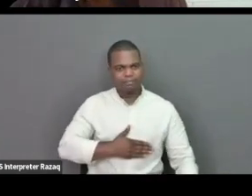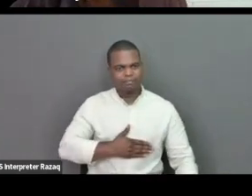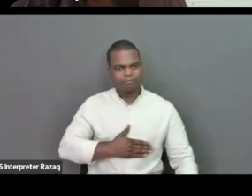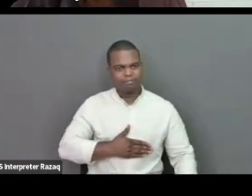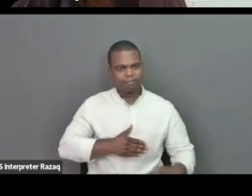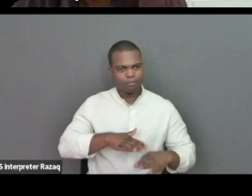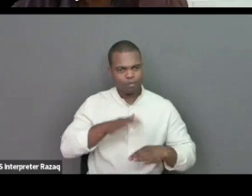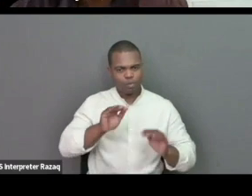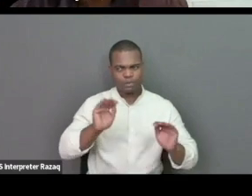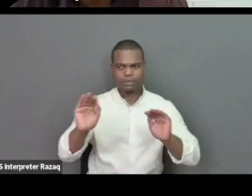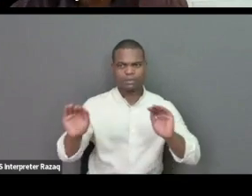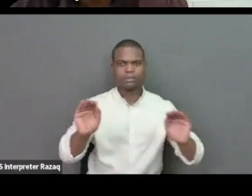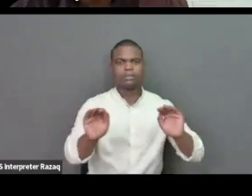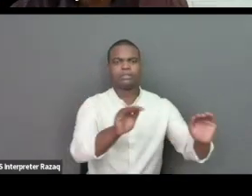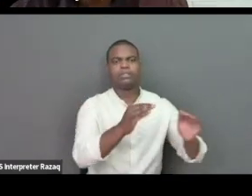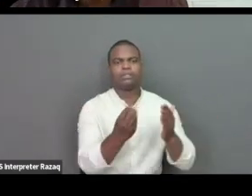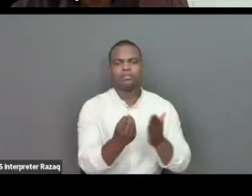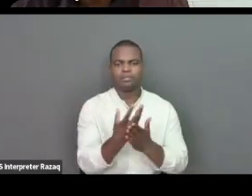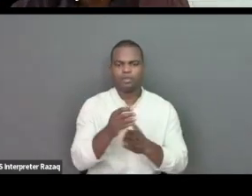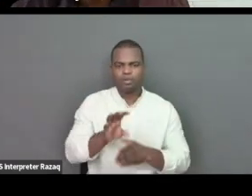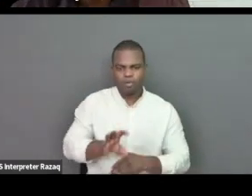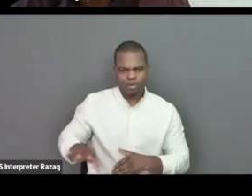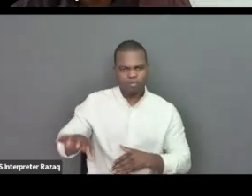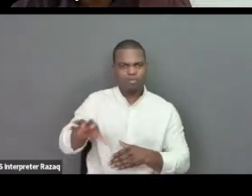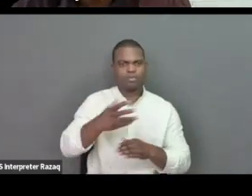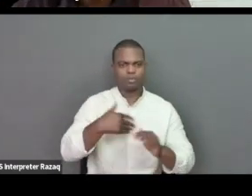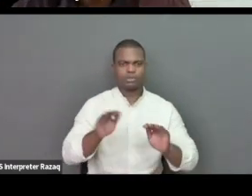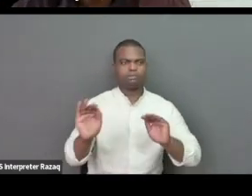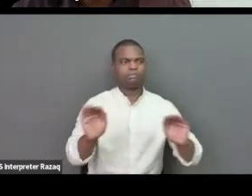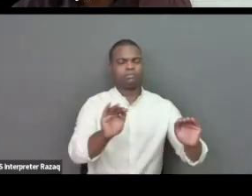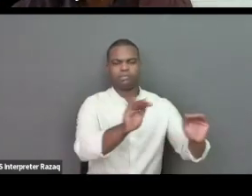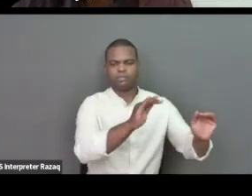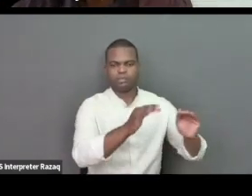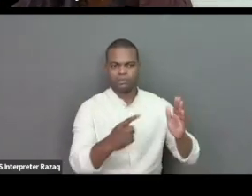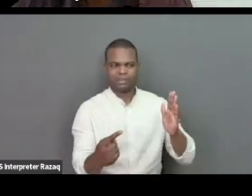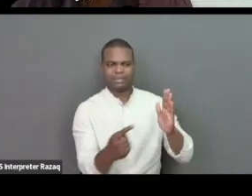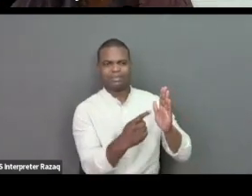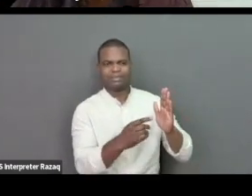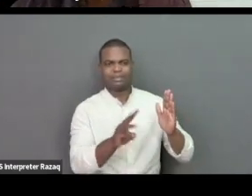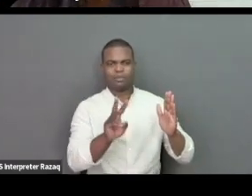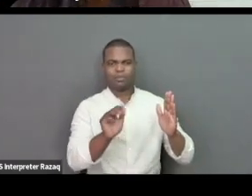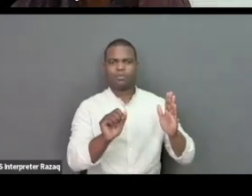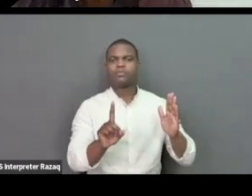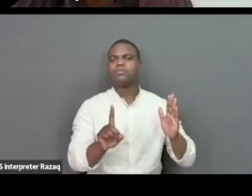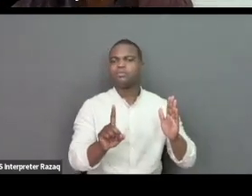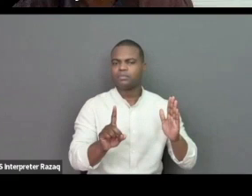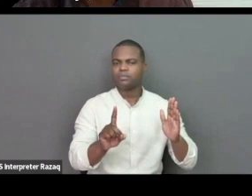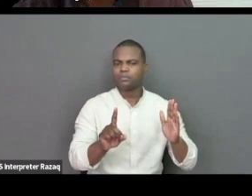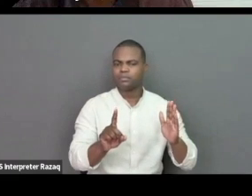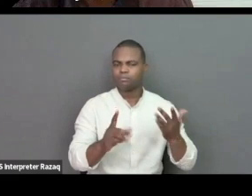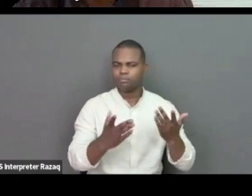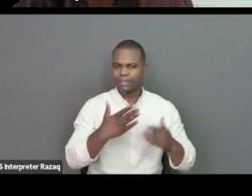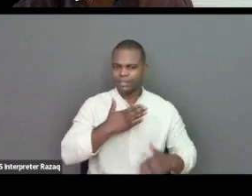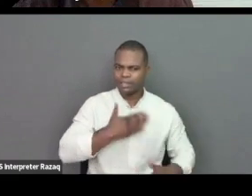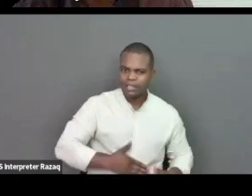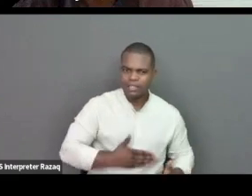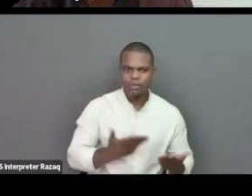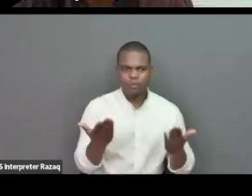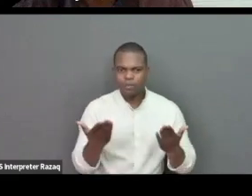of the web accessibility needs and also the feedback mechanisms. So, it is definitely